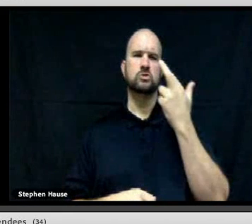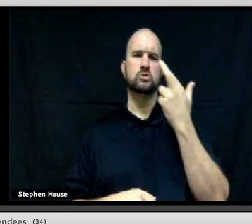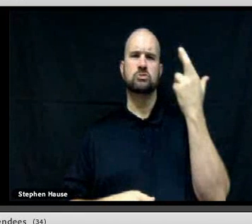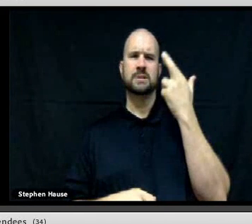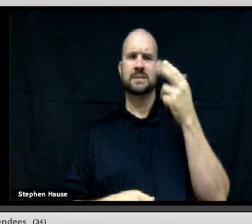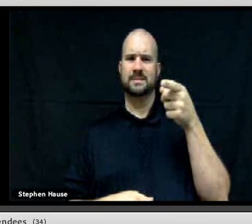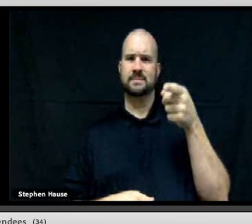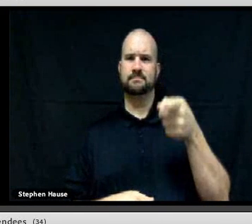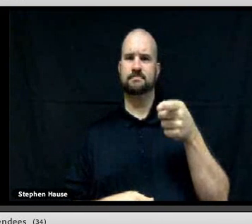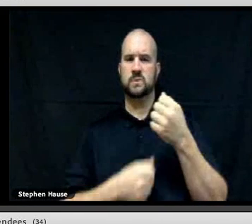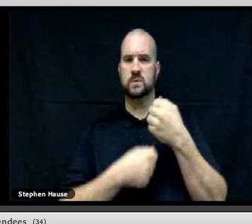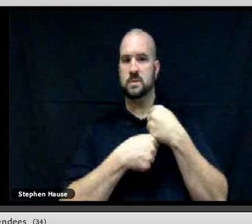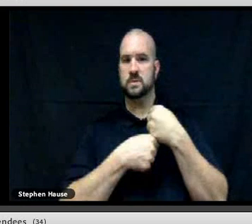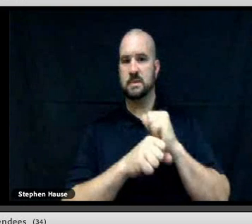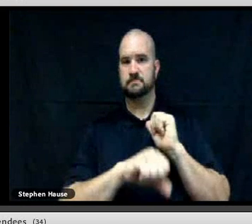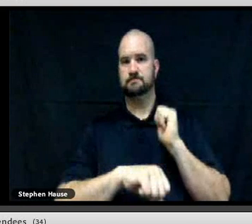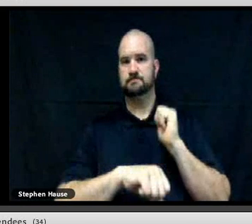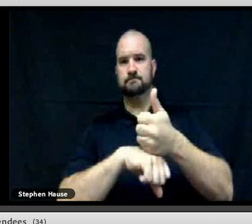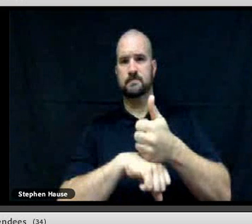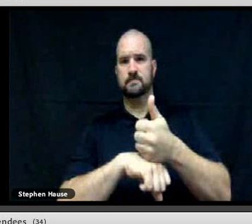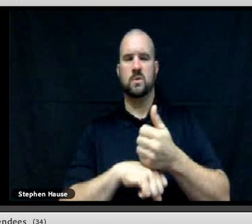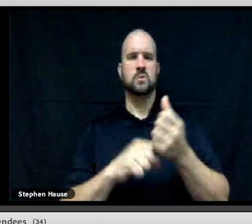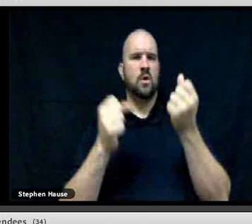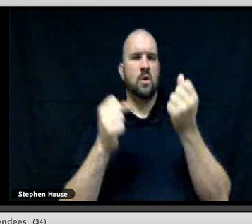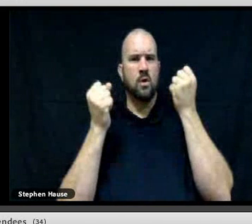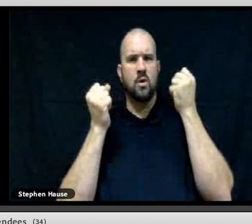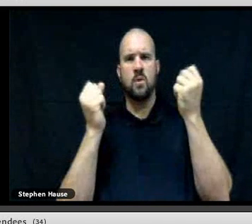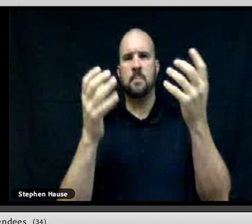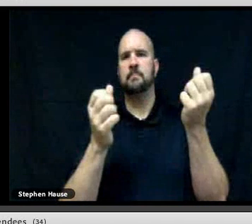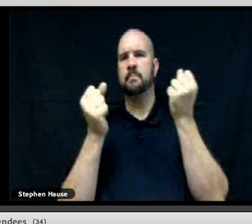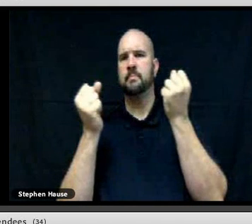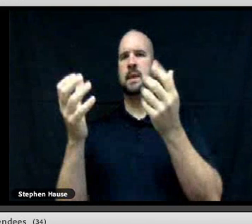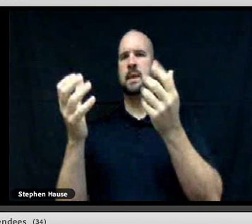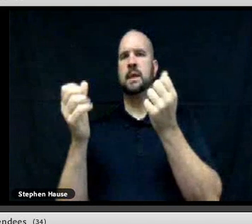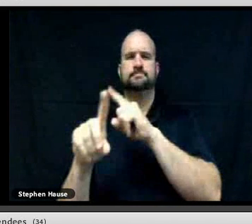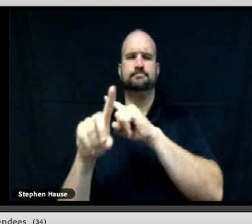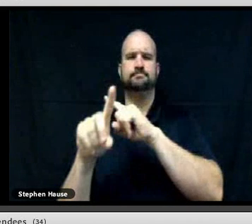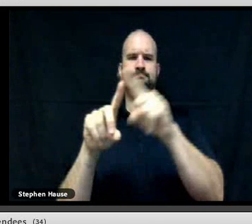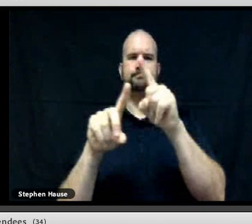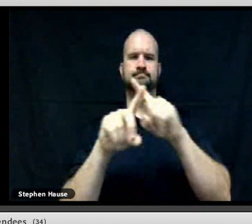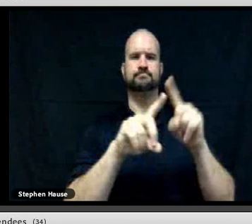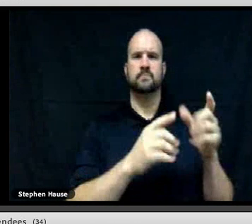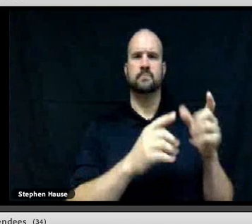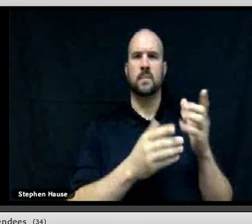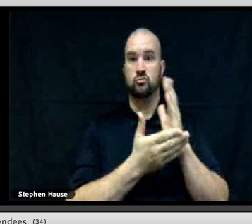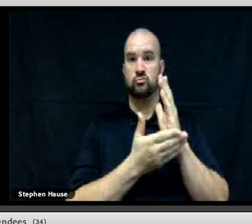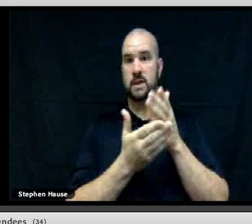unique Rights Statements being used, um, so for example, in a sample of 1.3 million records in DPLA --